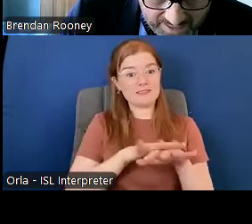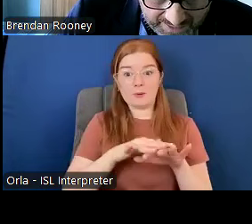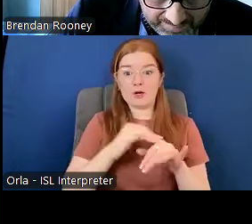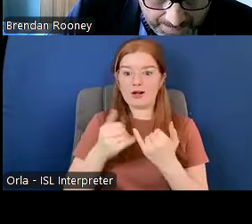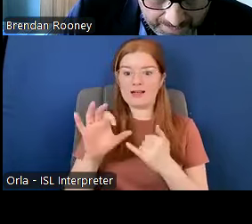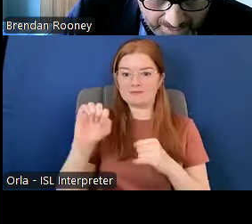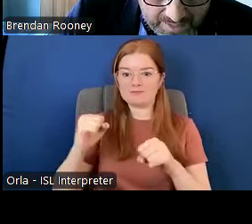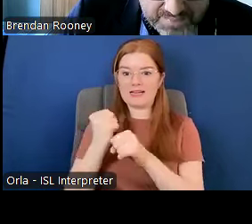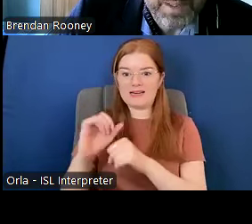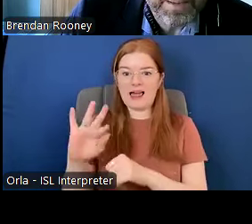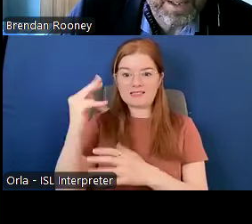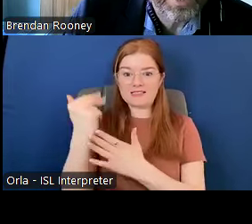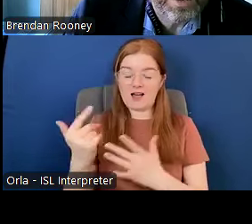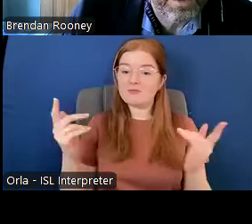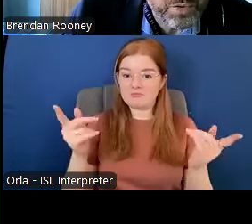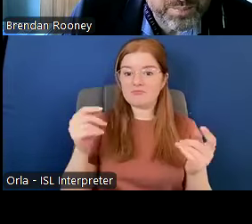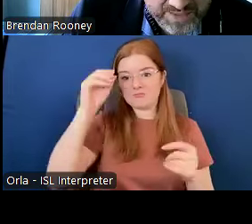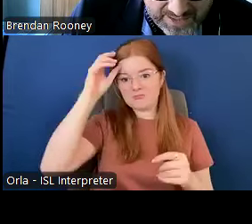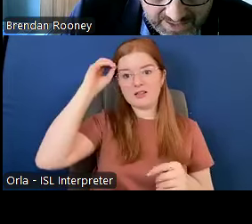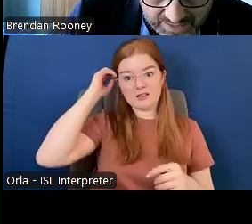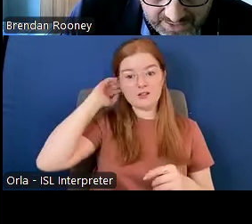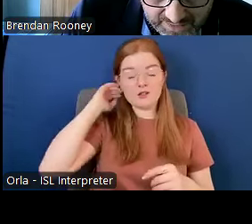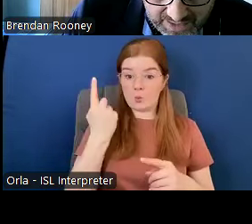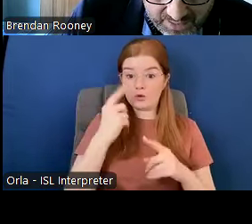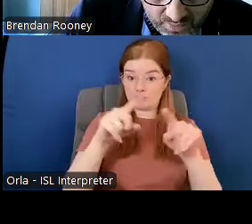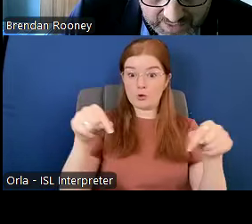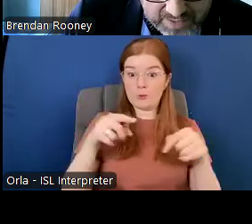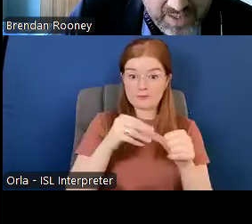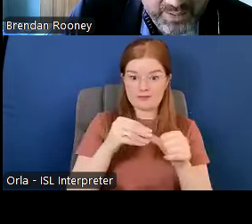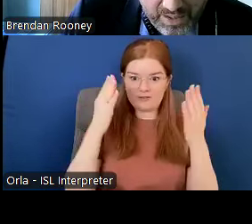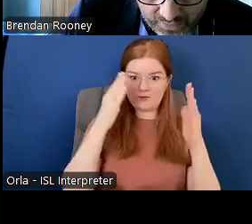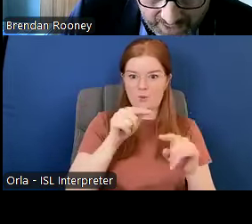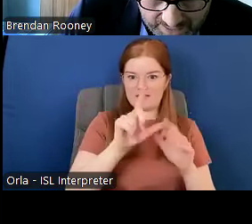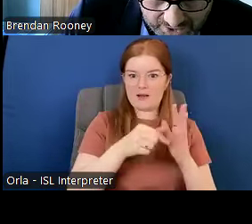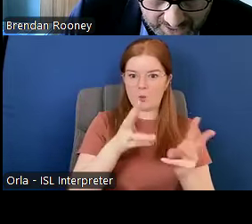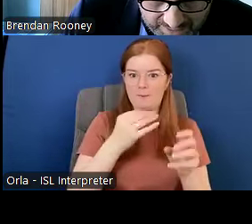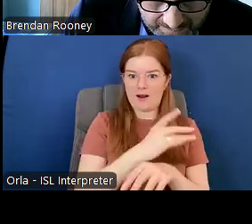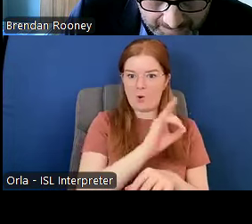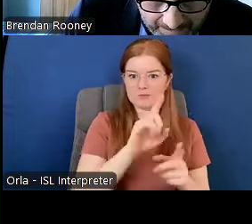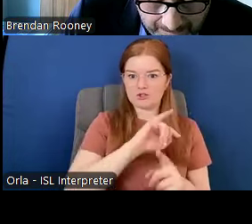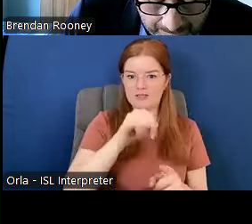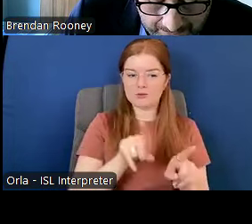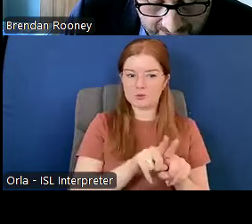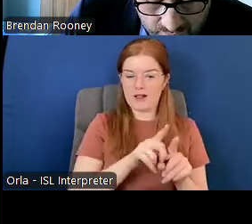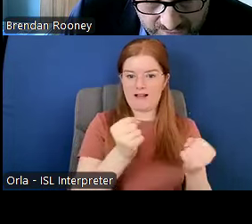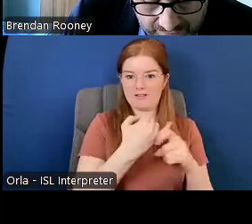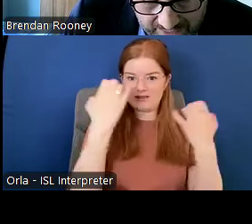design. A room dedicated to these late works by Hone and Jellett. These works reflect